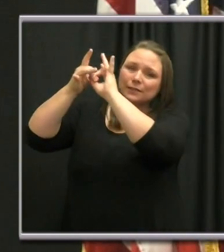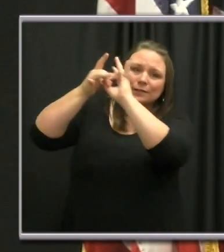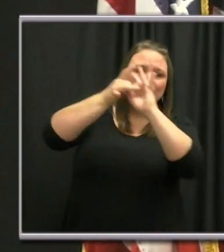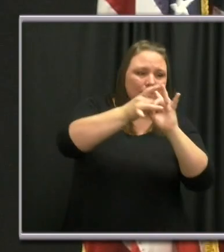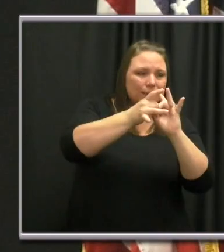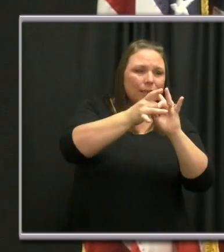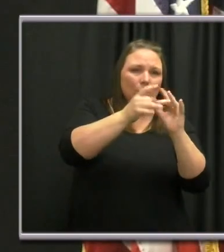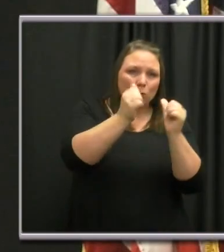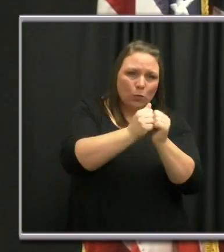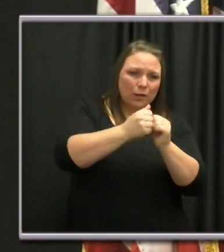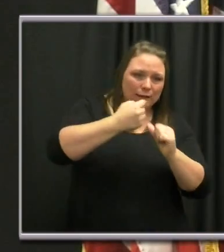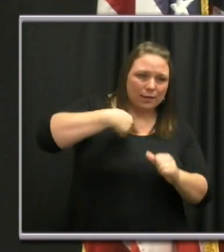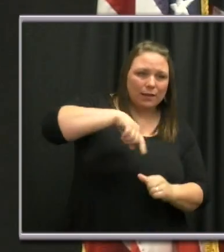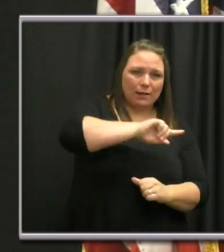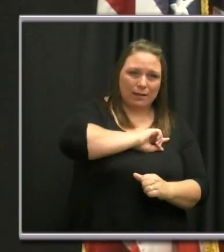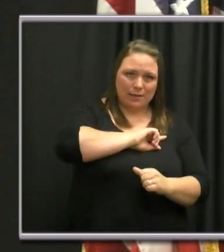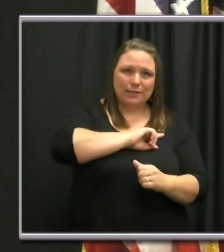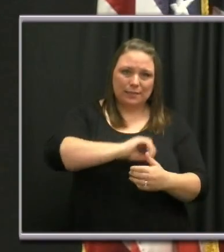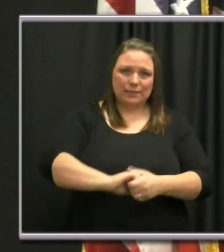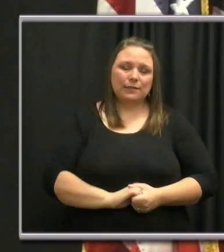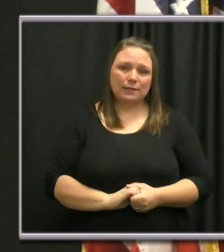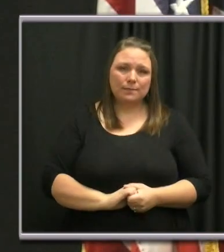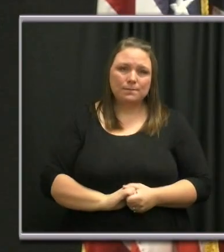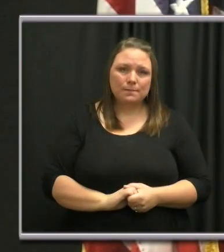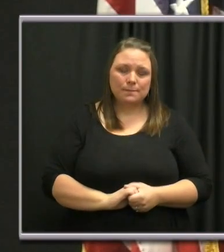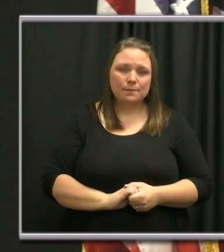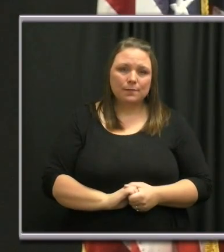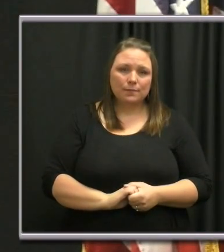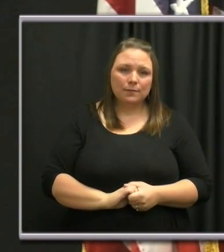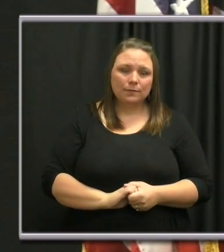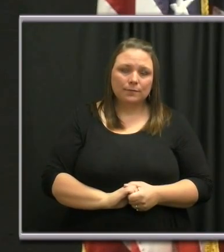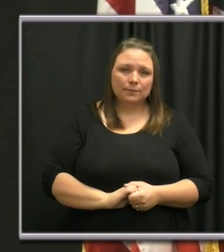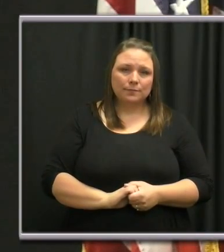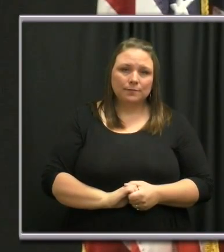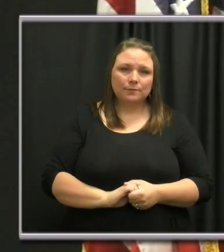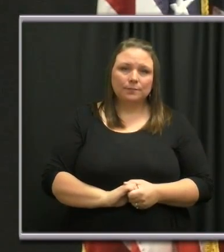OURSELVES WITH CHRIST AND